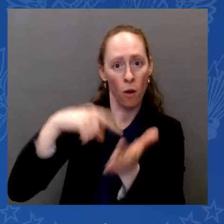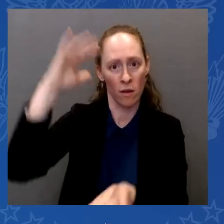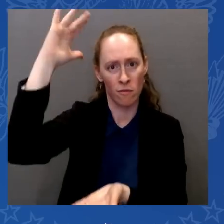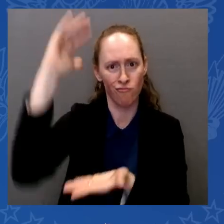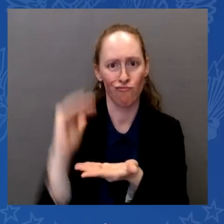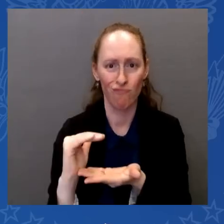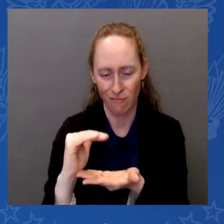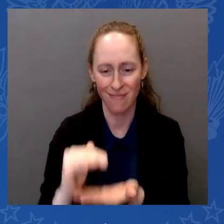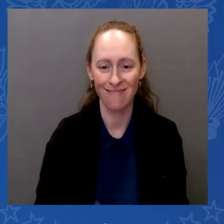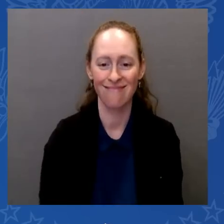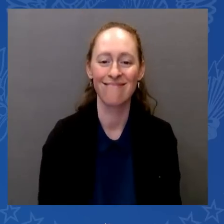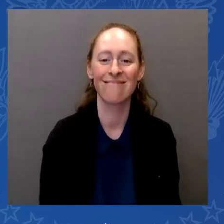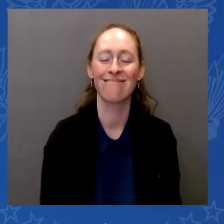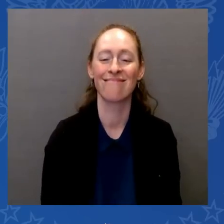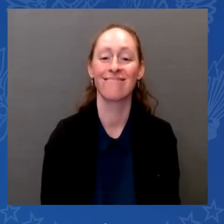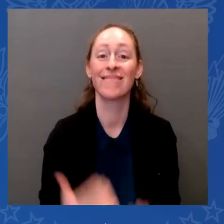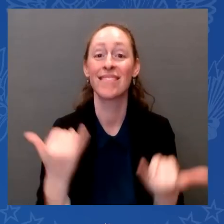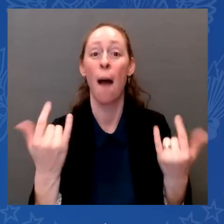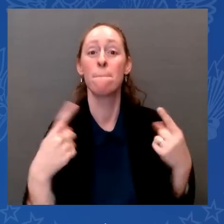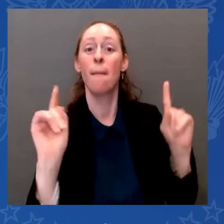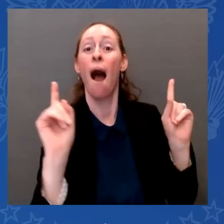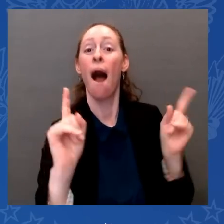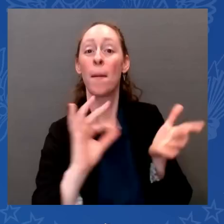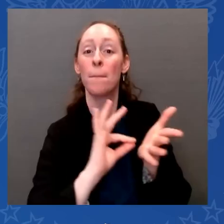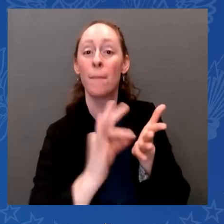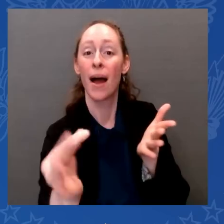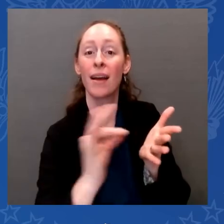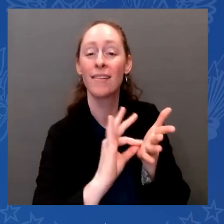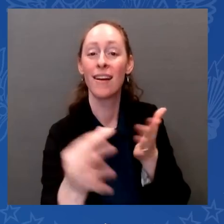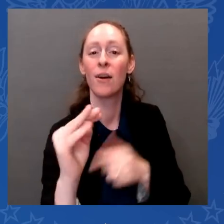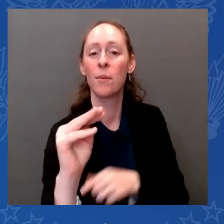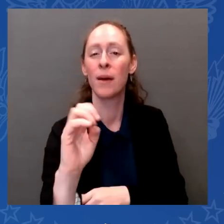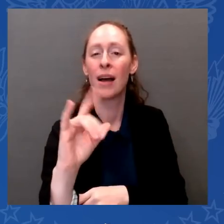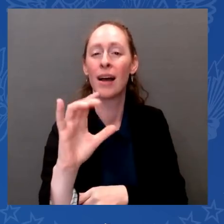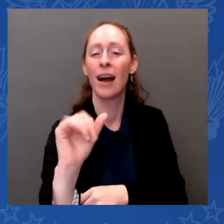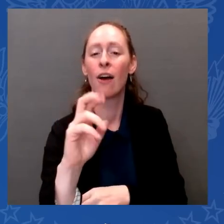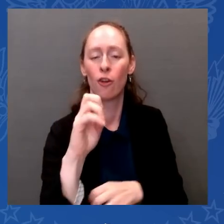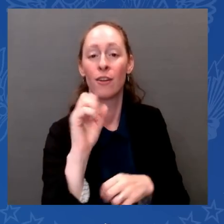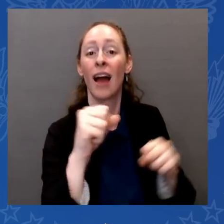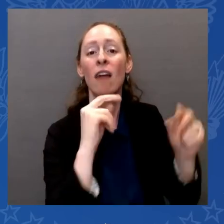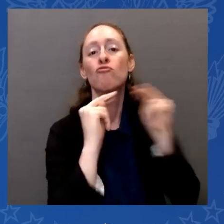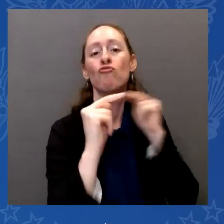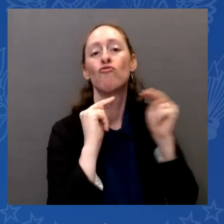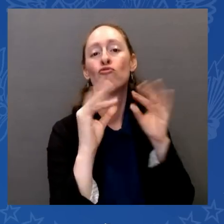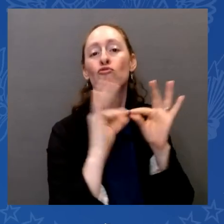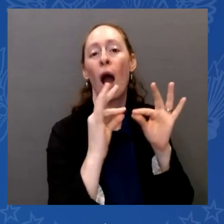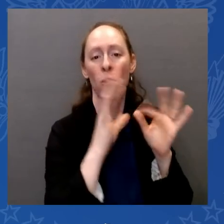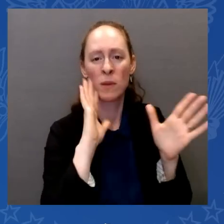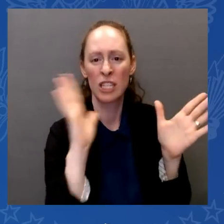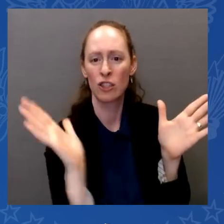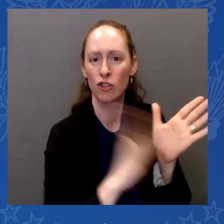But that's not all. In relieving student debt, we're also resuming student loan programs --